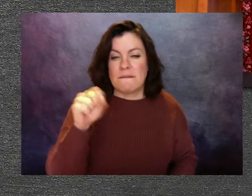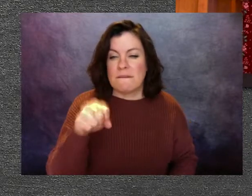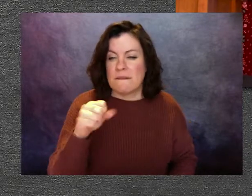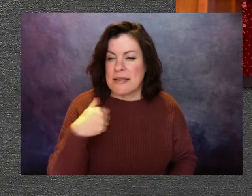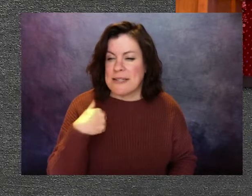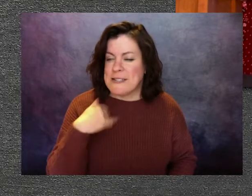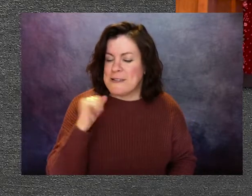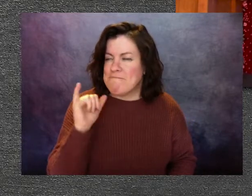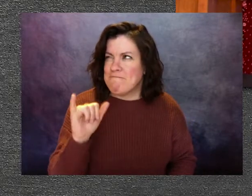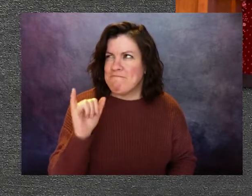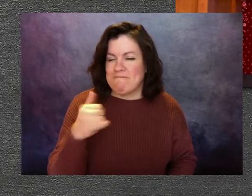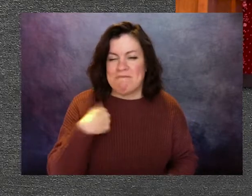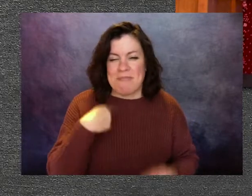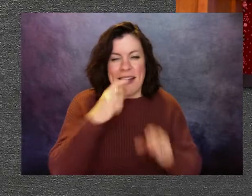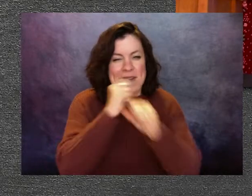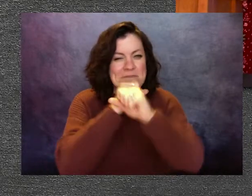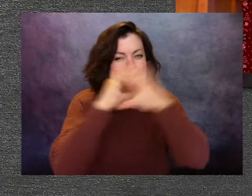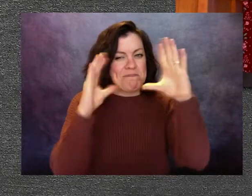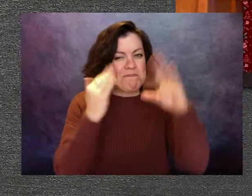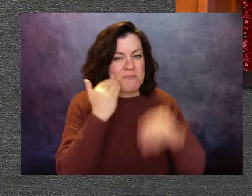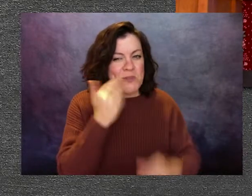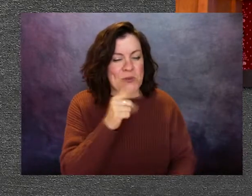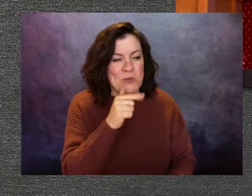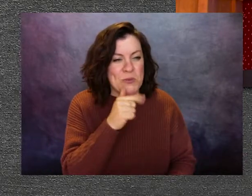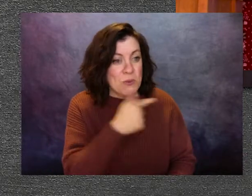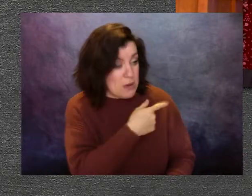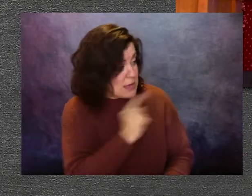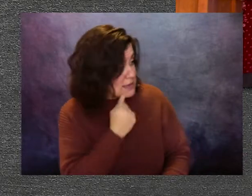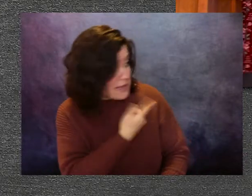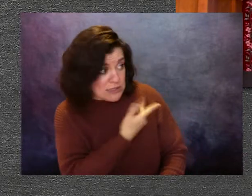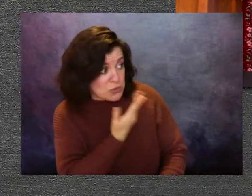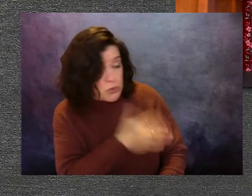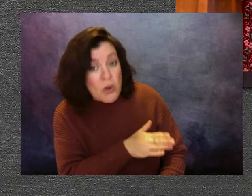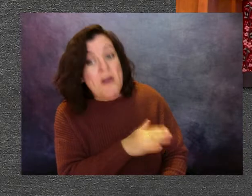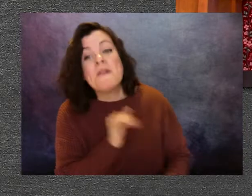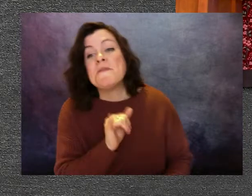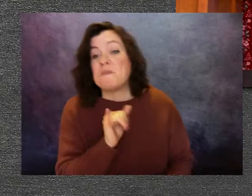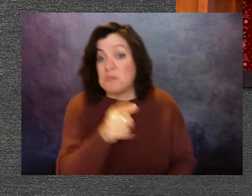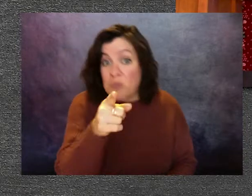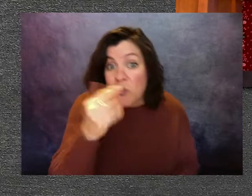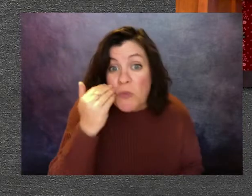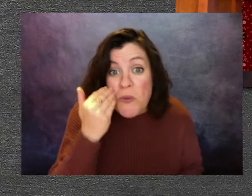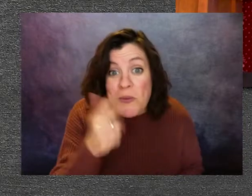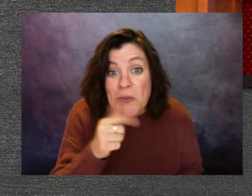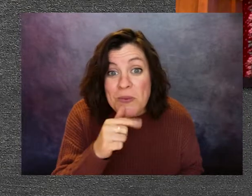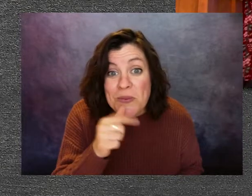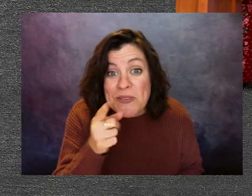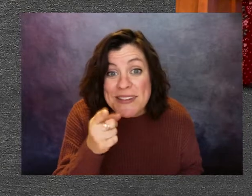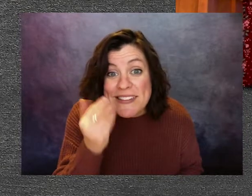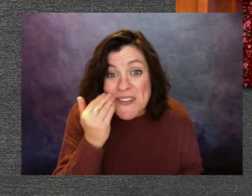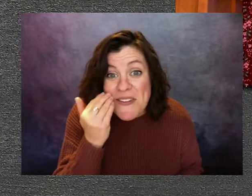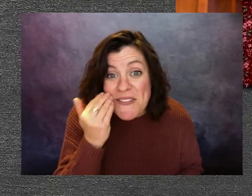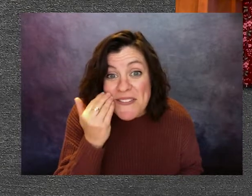Do you think you might know who it is? You're not sure yet? How about your friends at home? Do you think you have a good idea of who maybe it is.